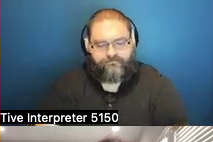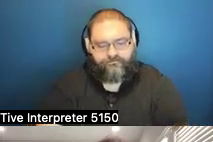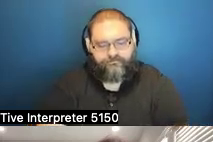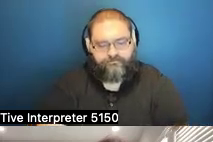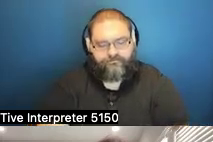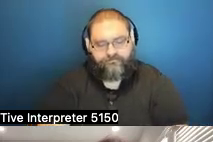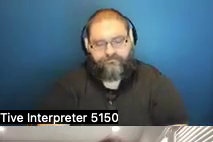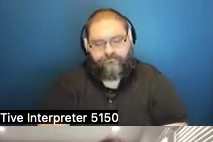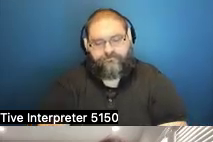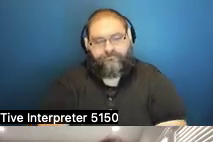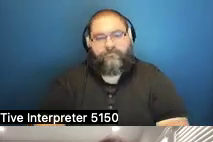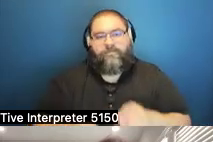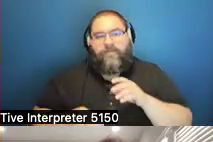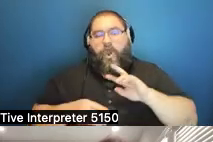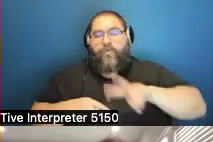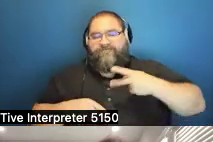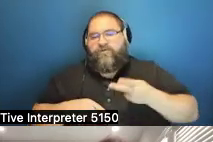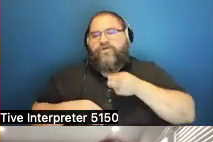with the lips open, and much activity